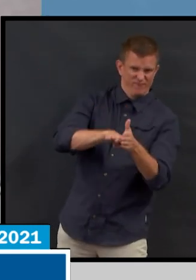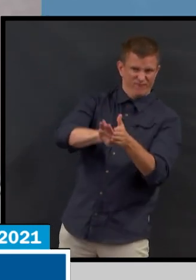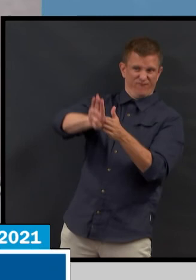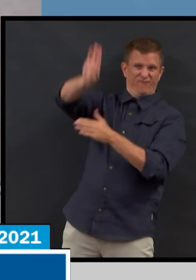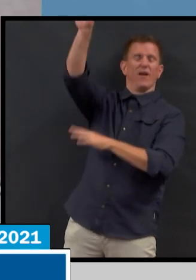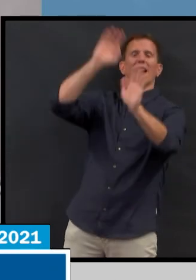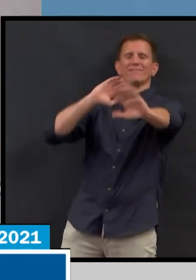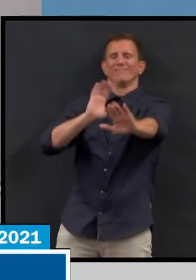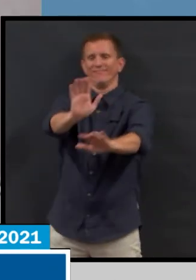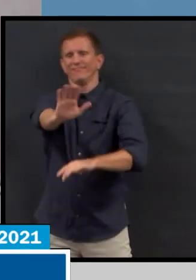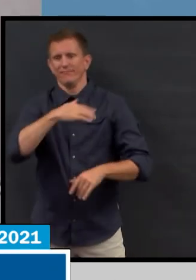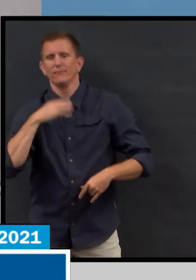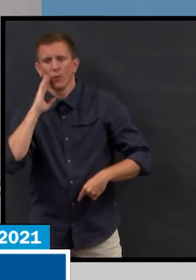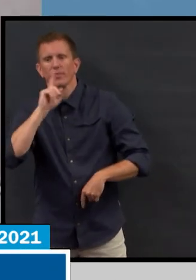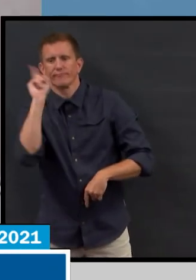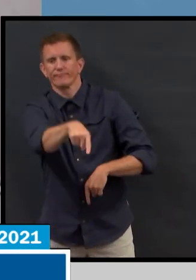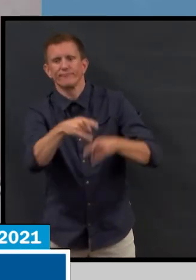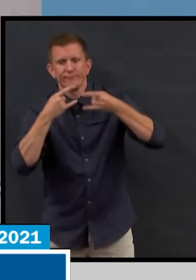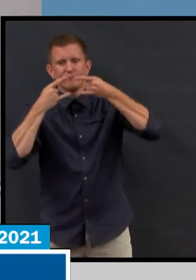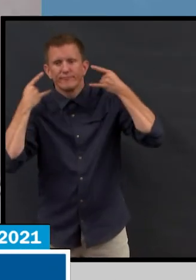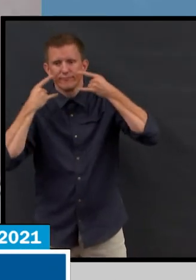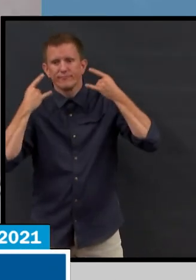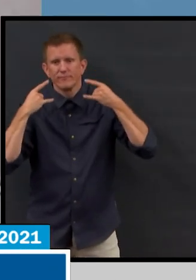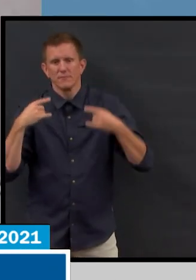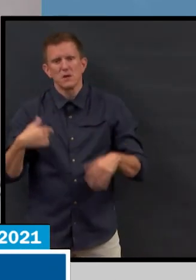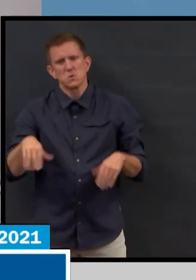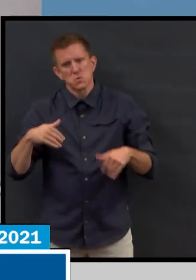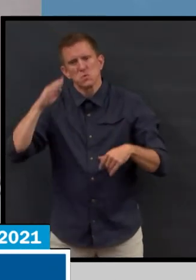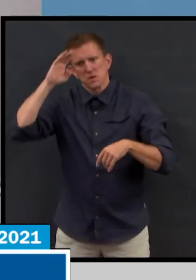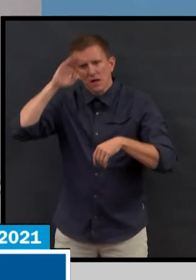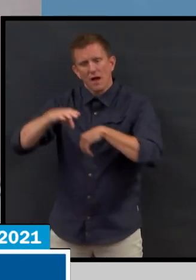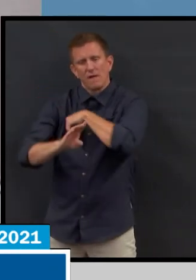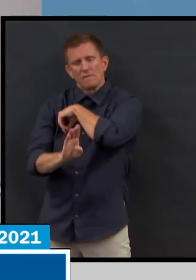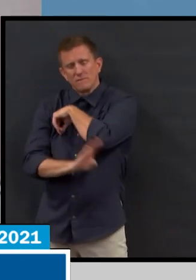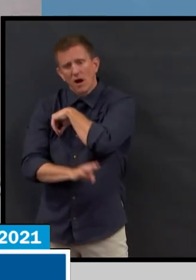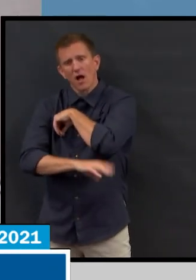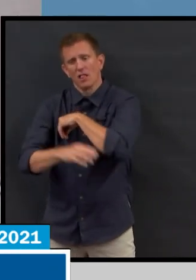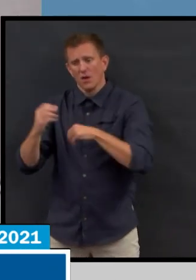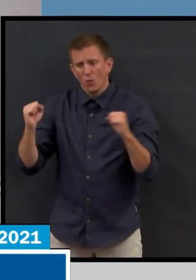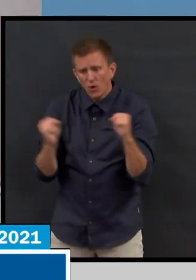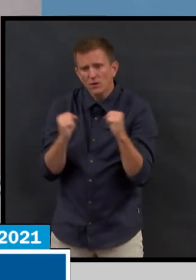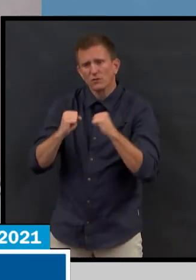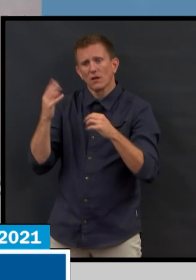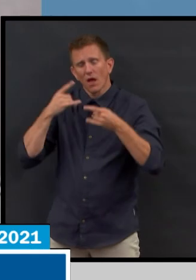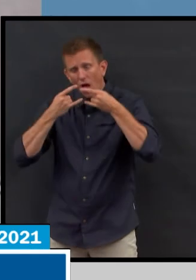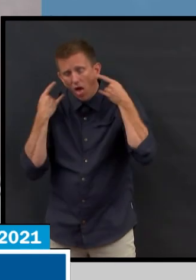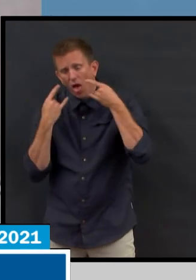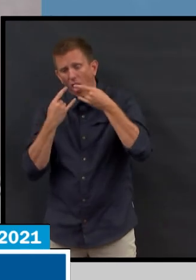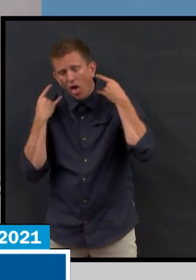the fall through the winter through the spring there's a toll with that um and and and soon um